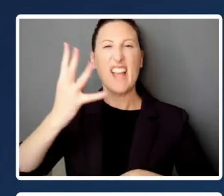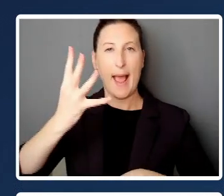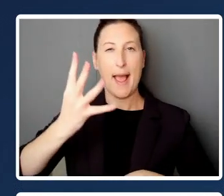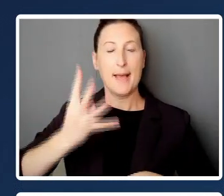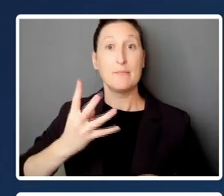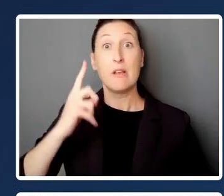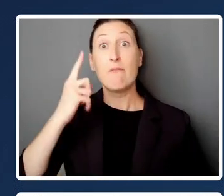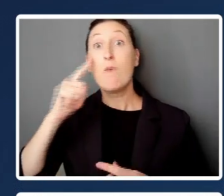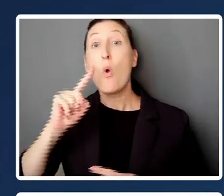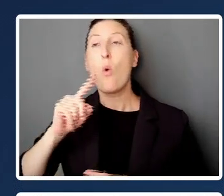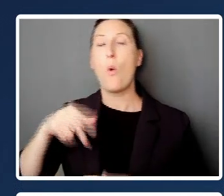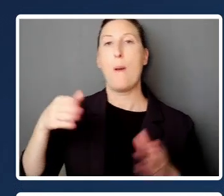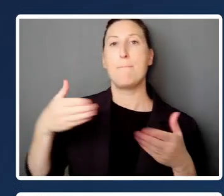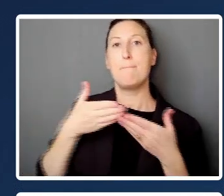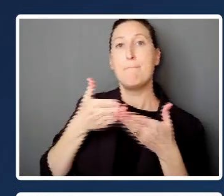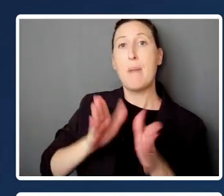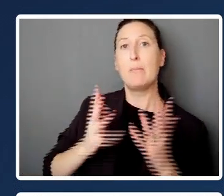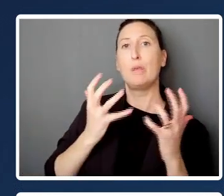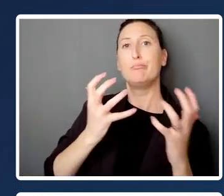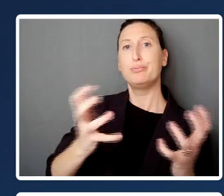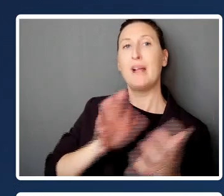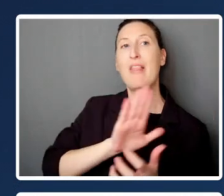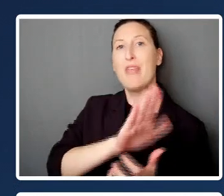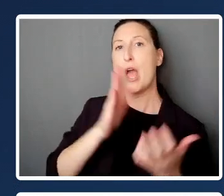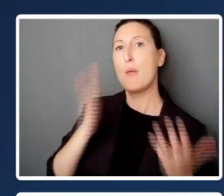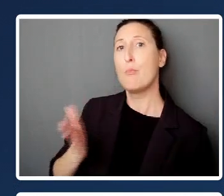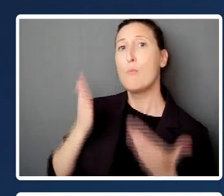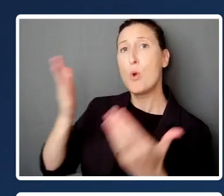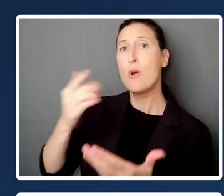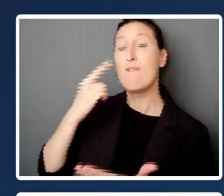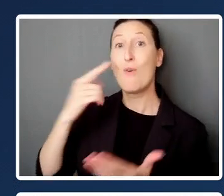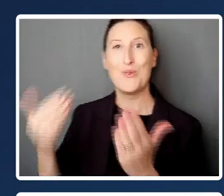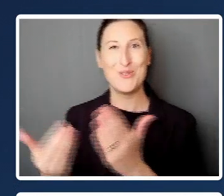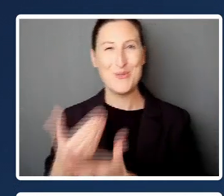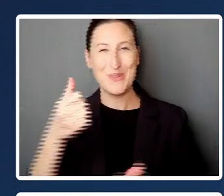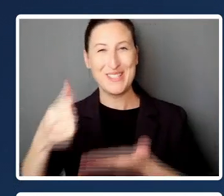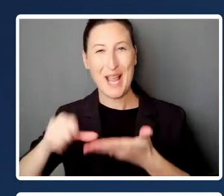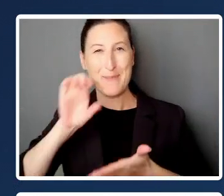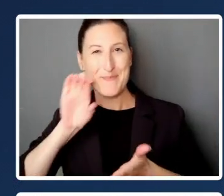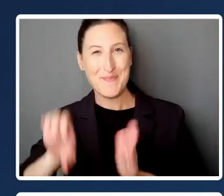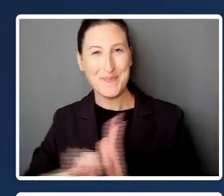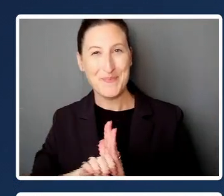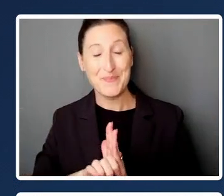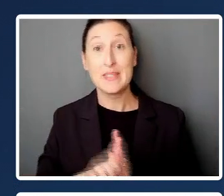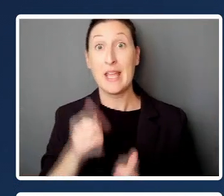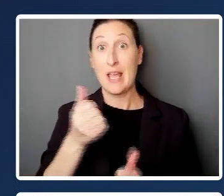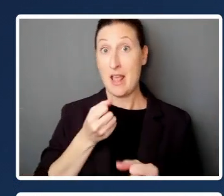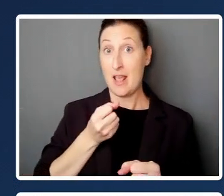new stamps. And each year, the committee submits several dozen recommendations to